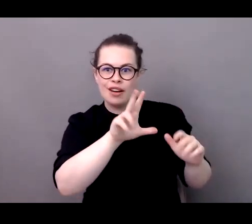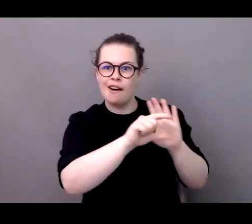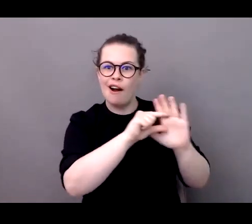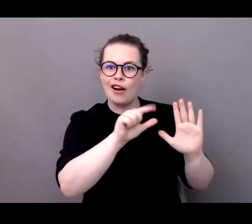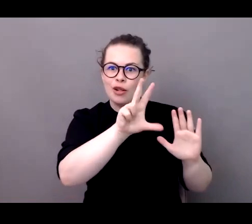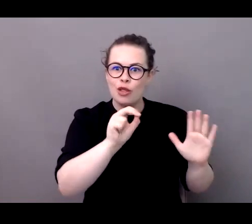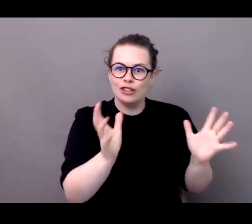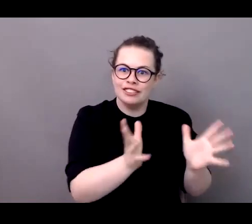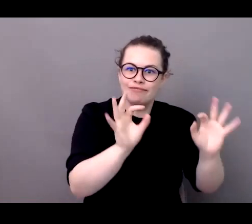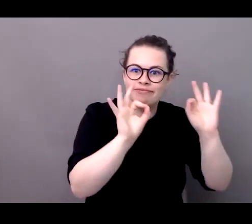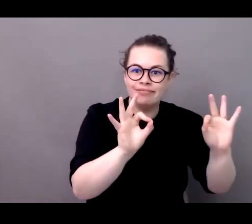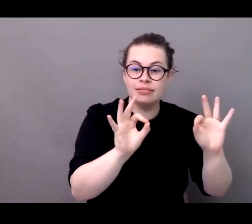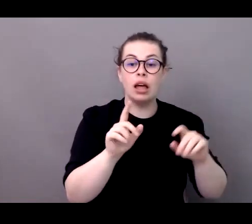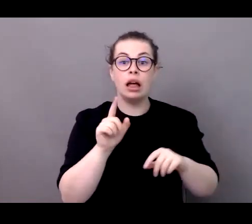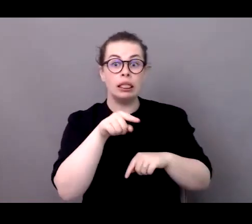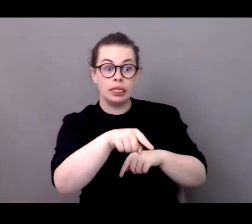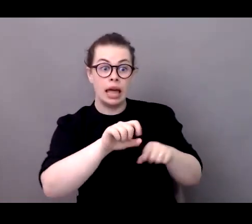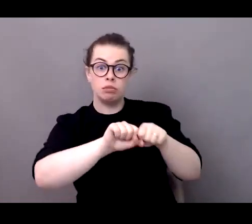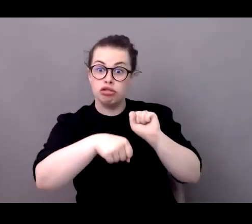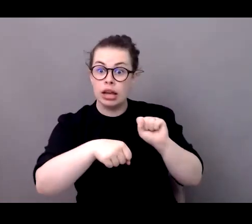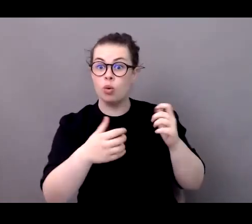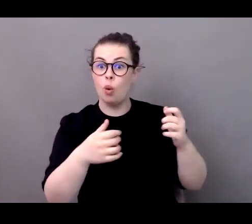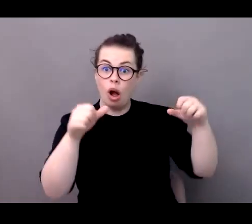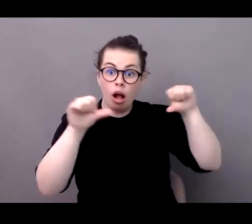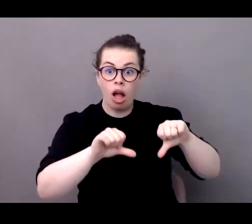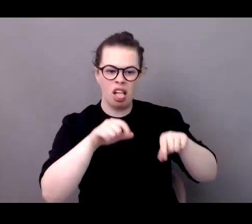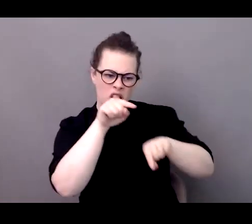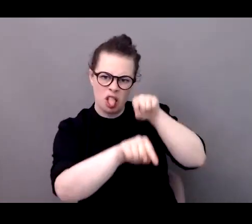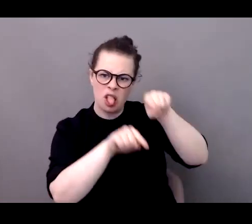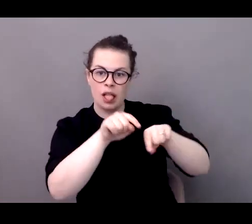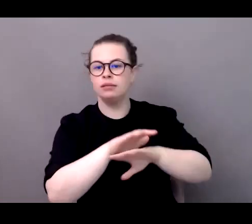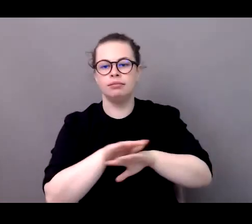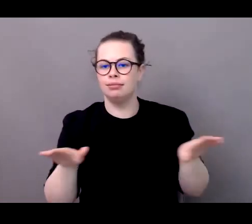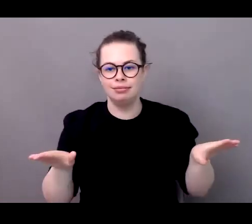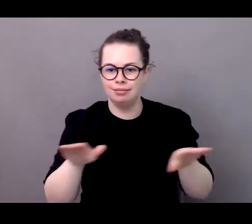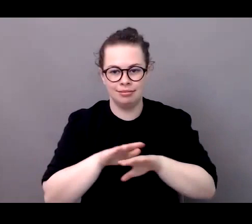in the area. But without singling without and naming and shaming any particular states,